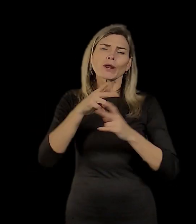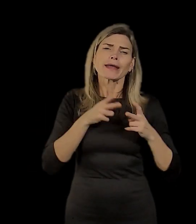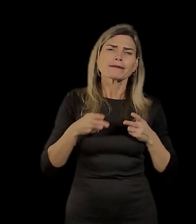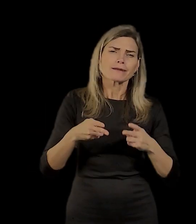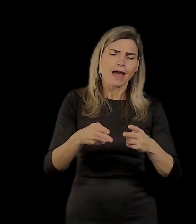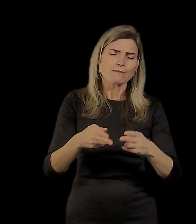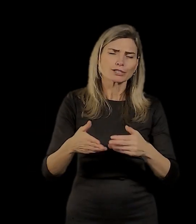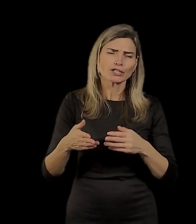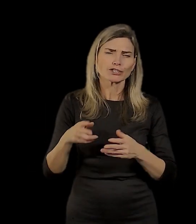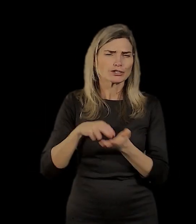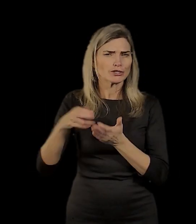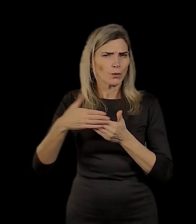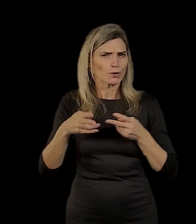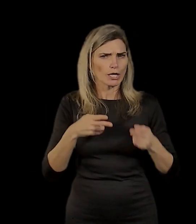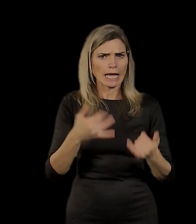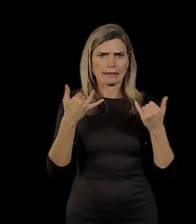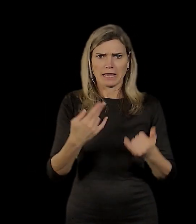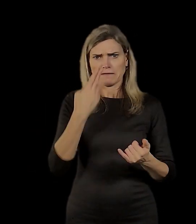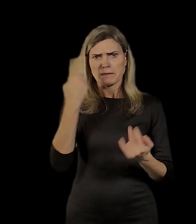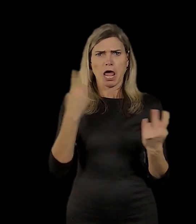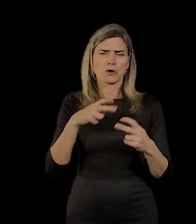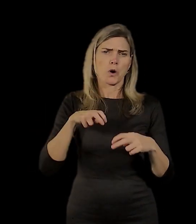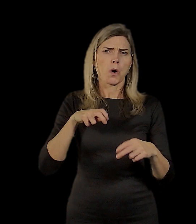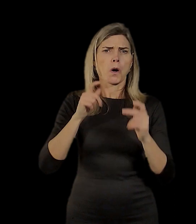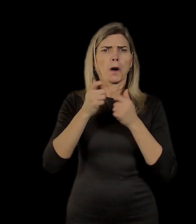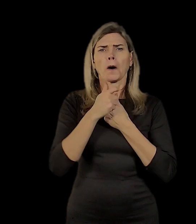a significant social place where various pilgrimages took place.